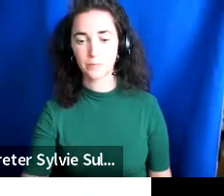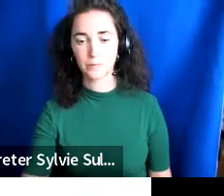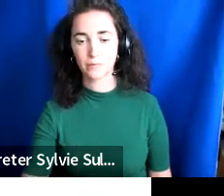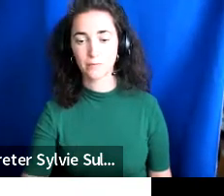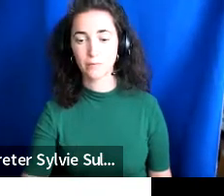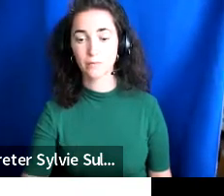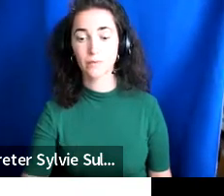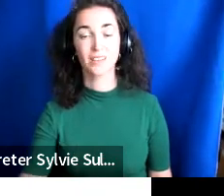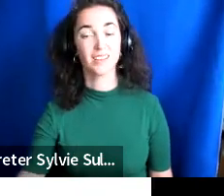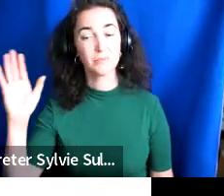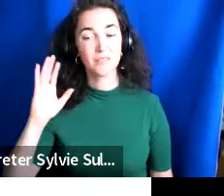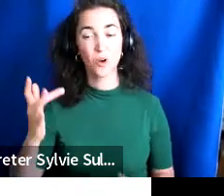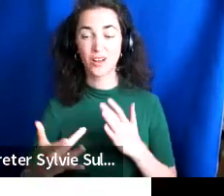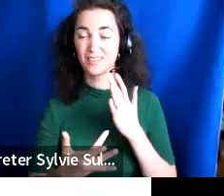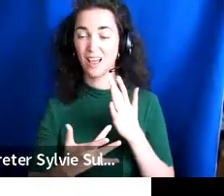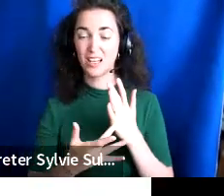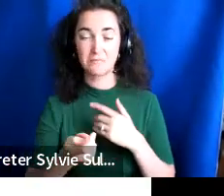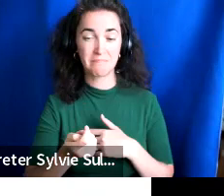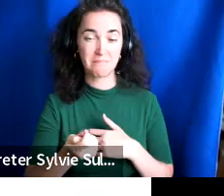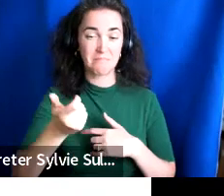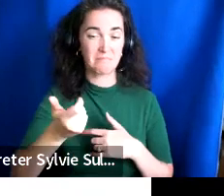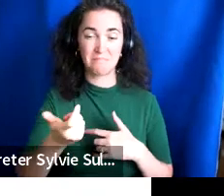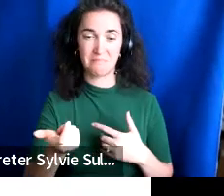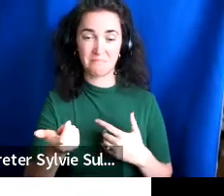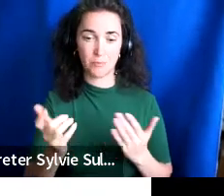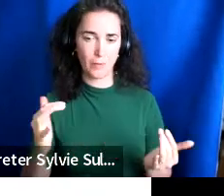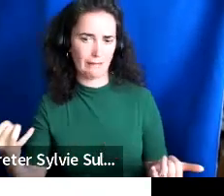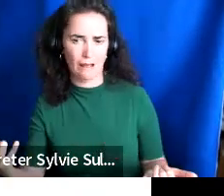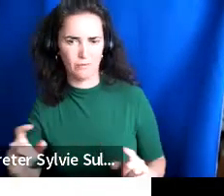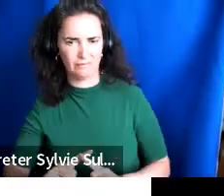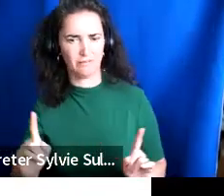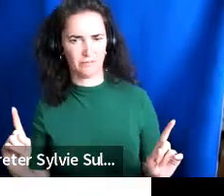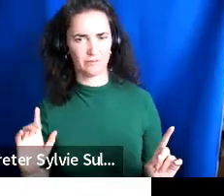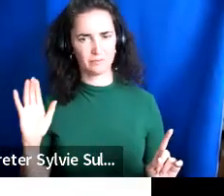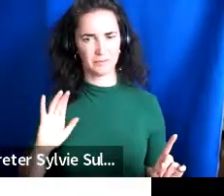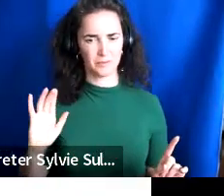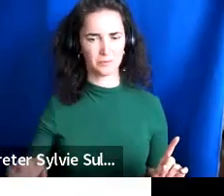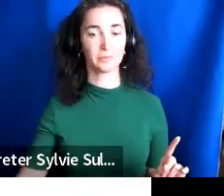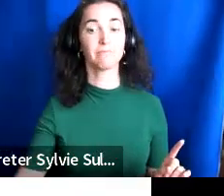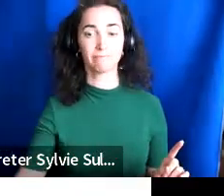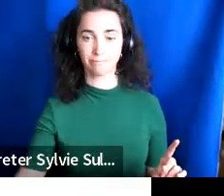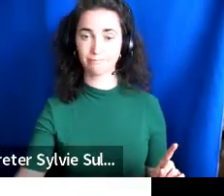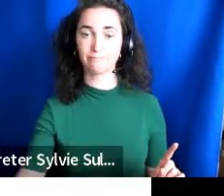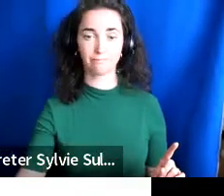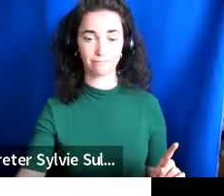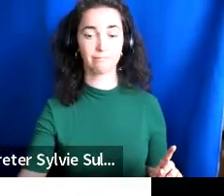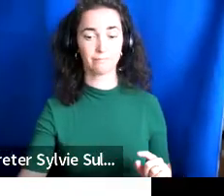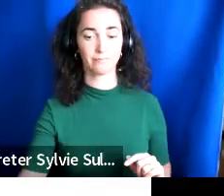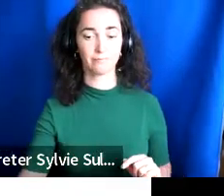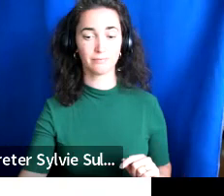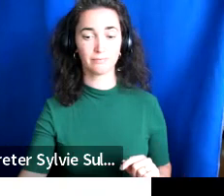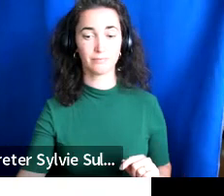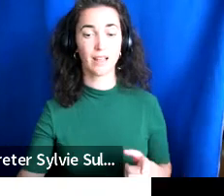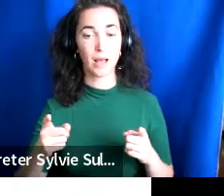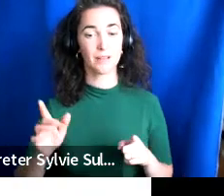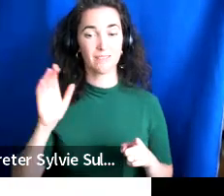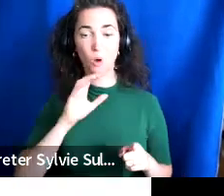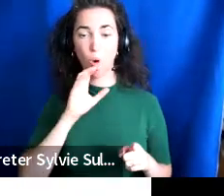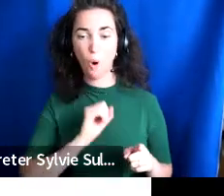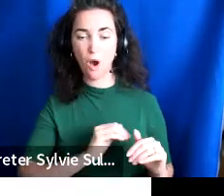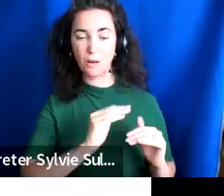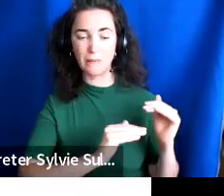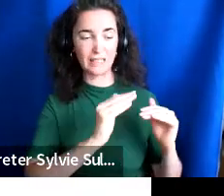We did did not have the same kind of technology that we had not campuses that they're building things that are still avid, non-compliant.